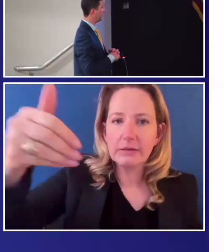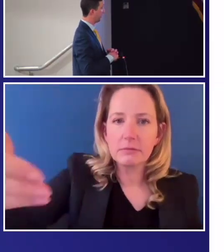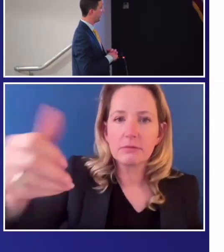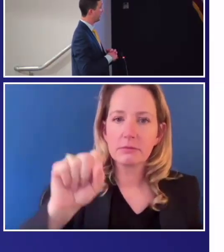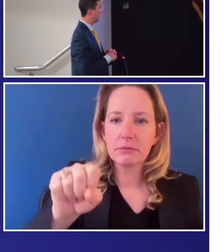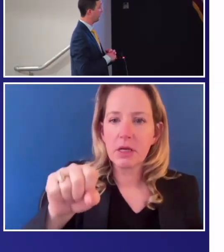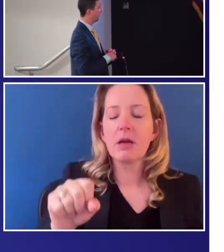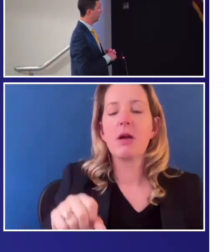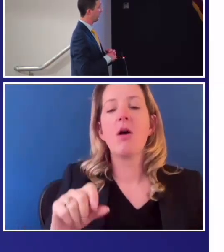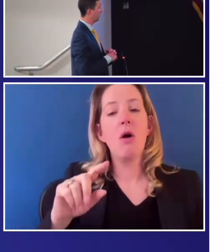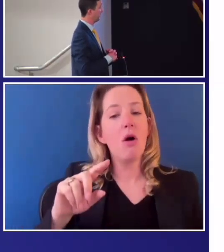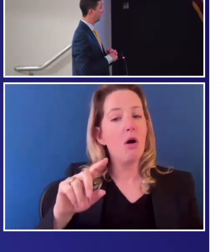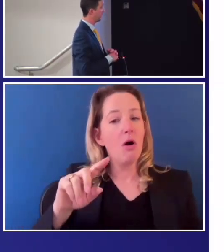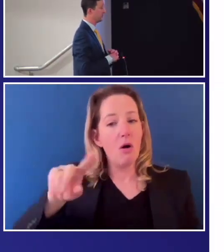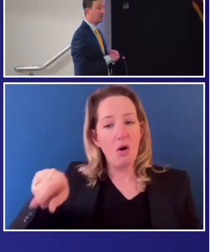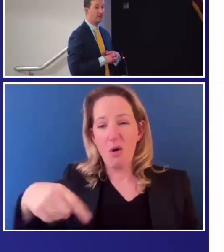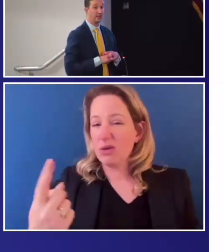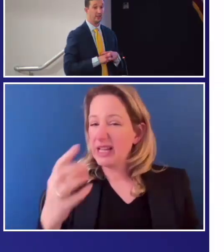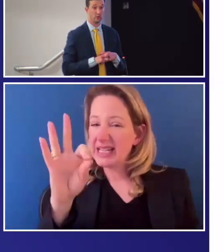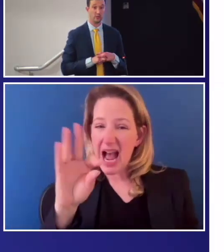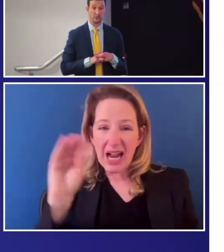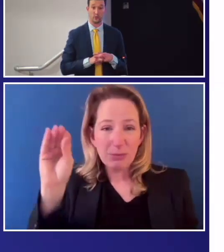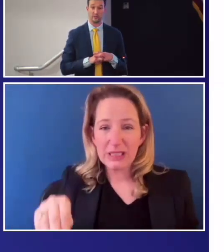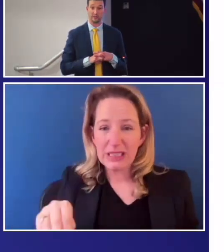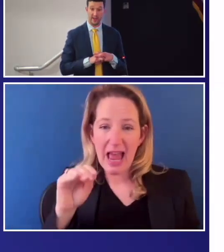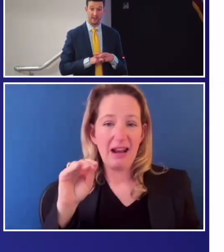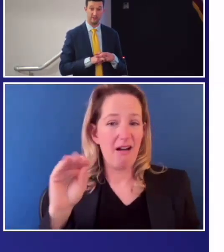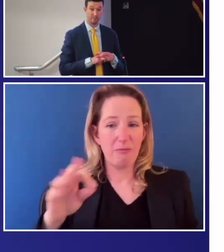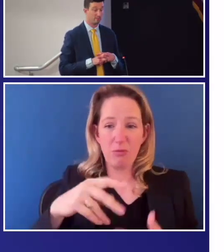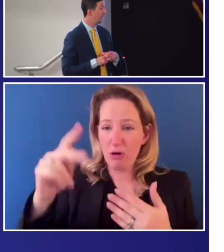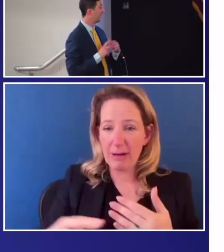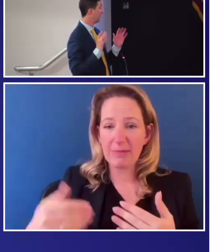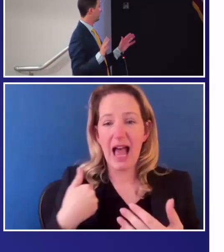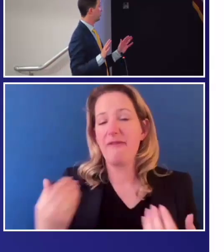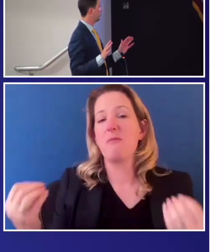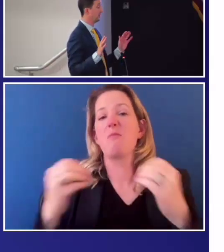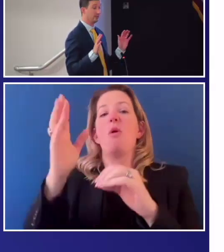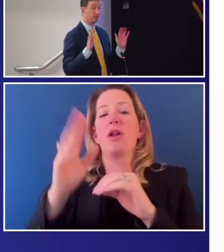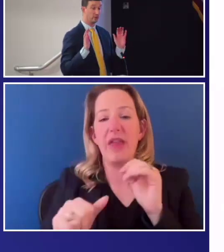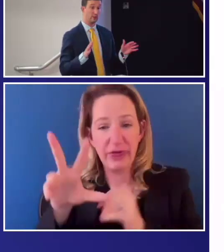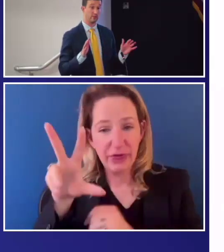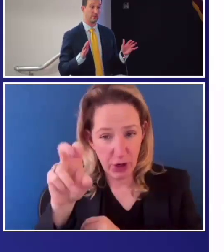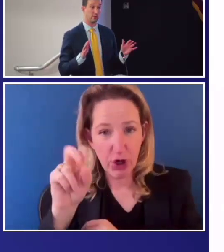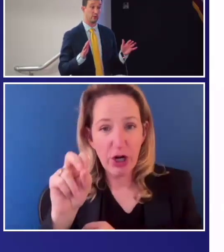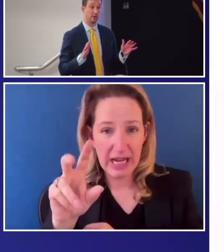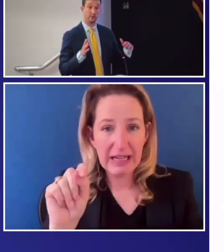30 Title IV completers in 2025. Now rest assured, those 9% of programs